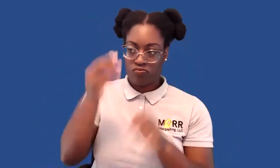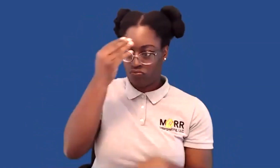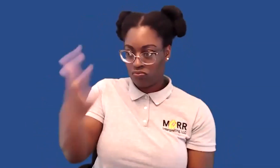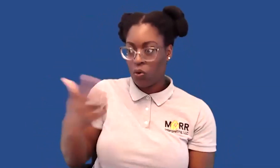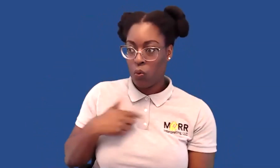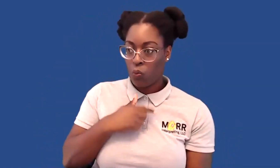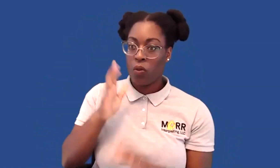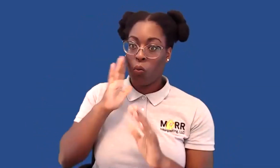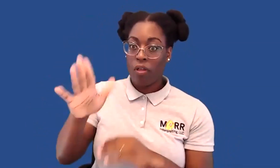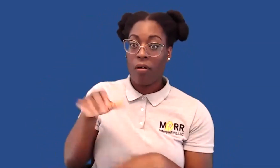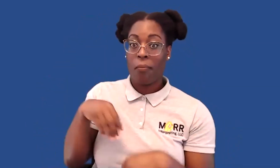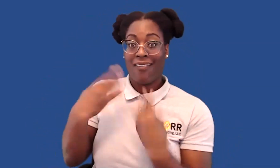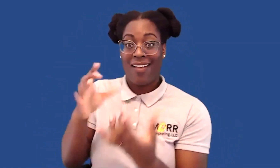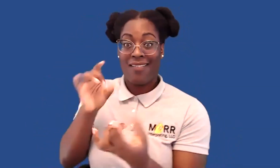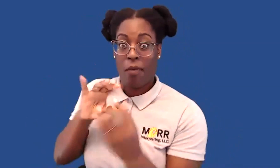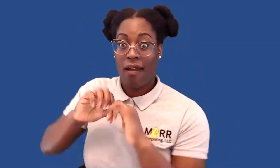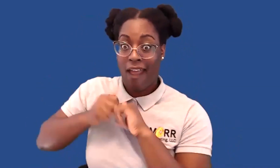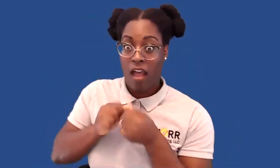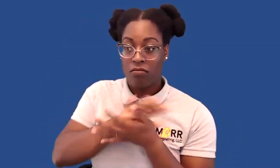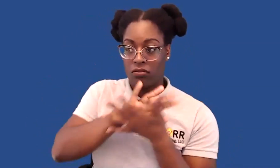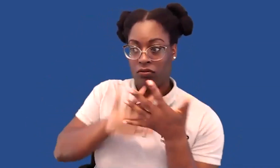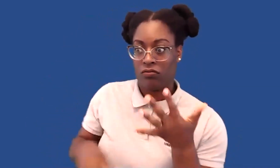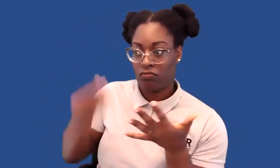and our tutors are not trained to work with interpreters